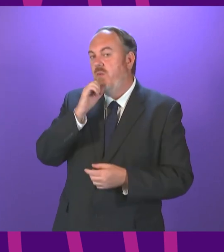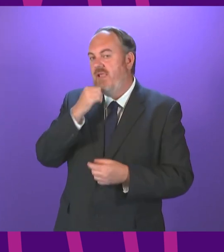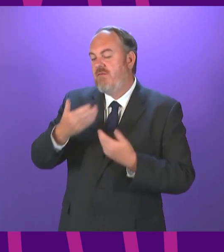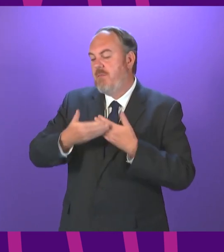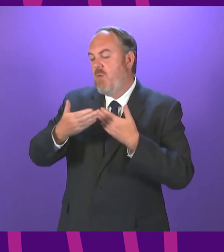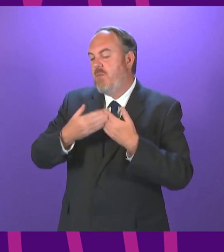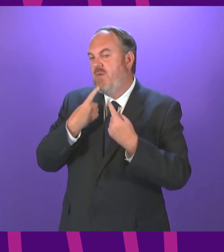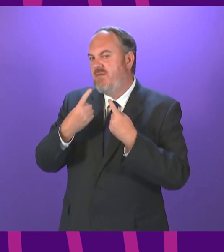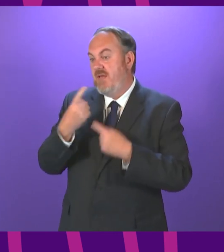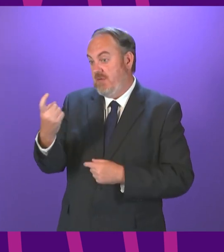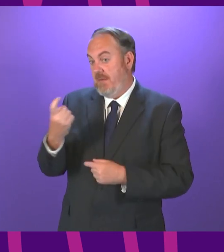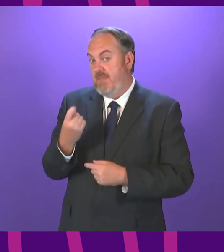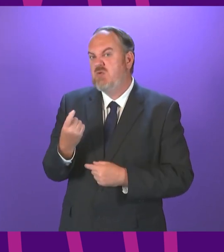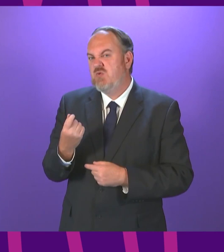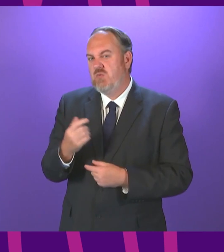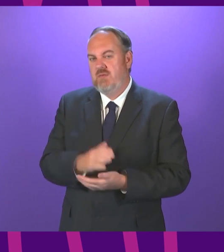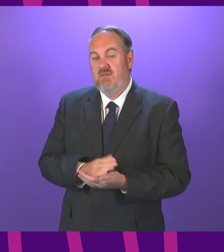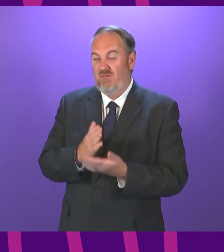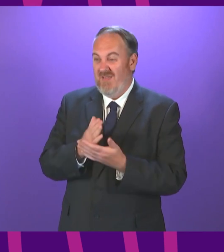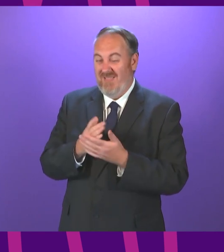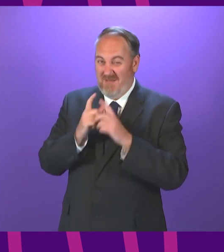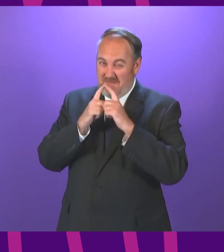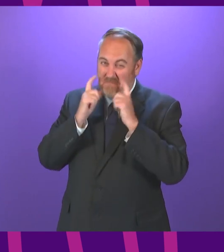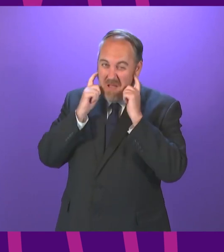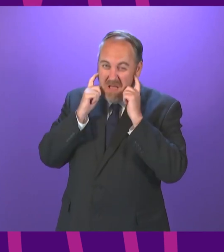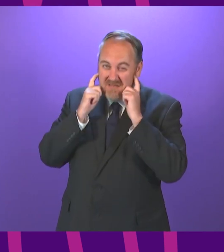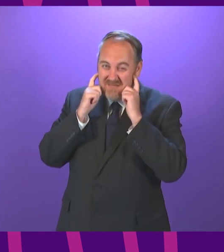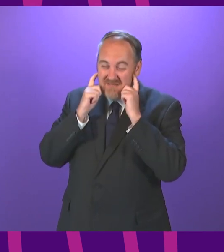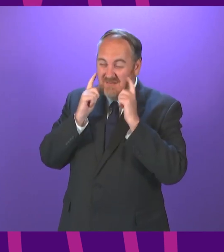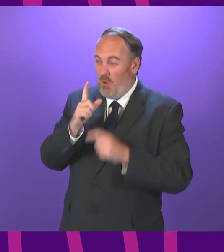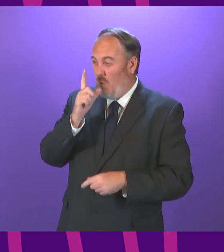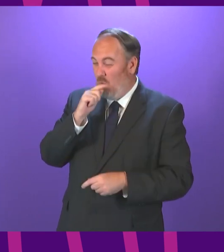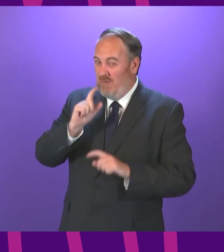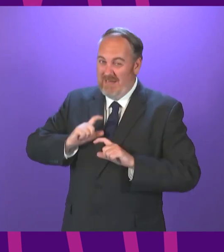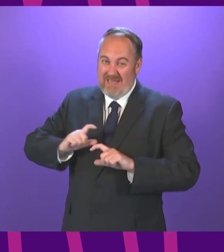It is likely that we will be required to wear face coverings for a bit longer.